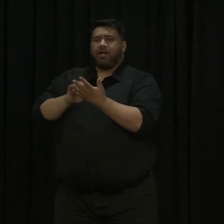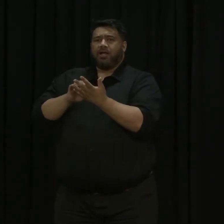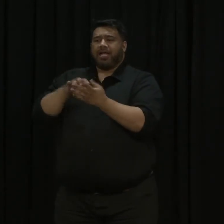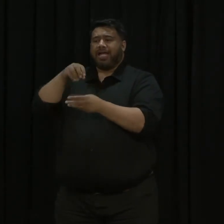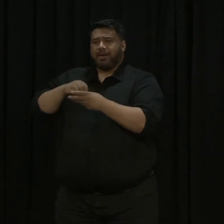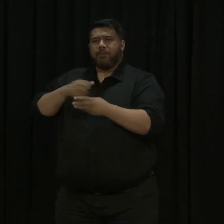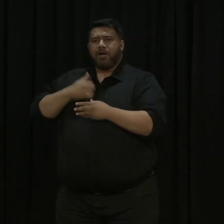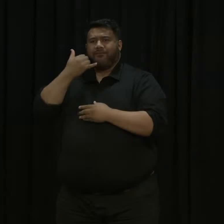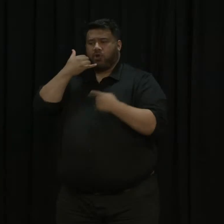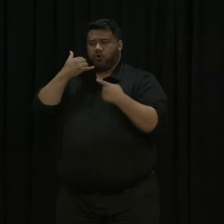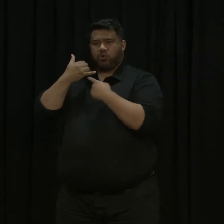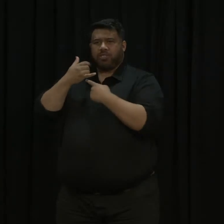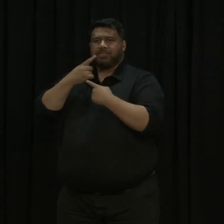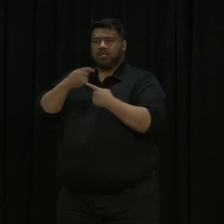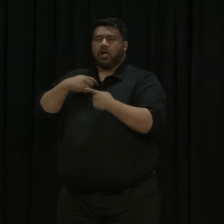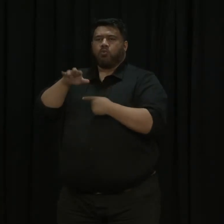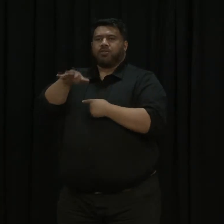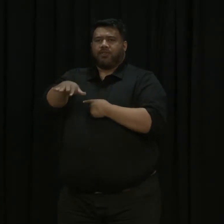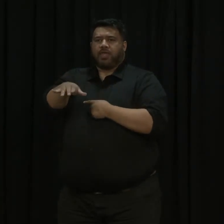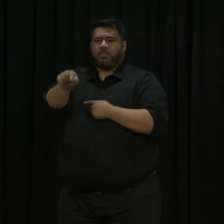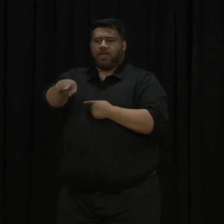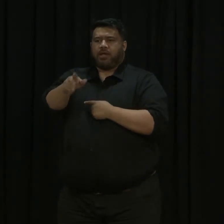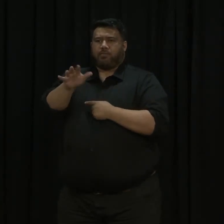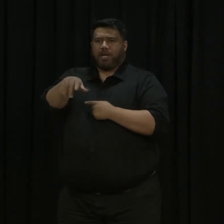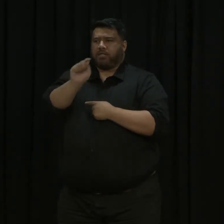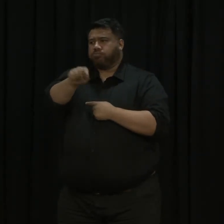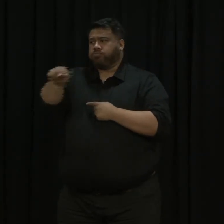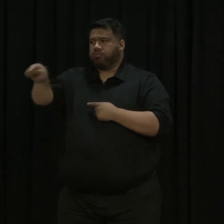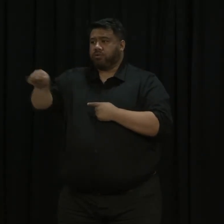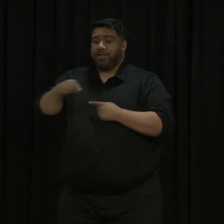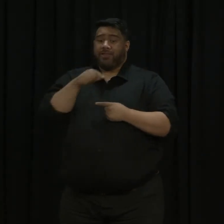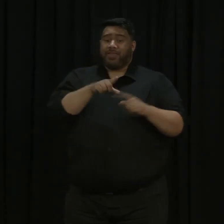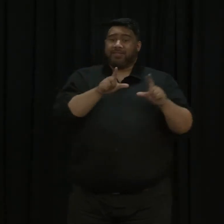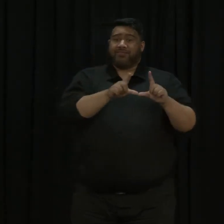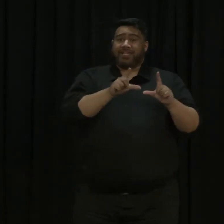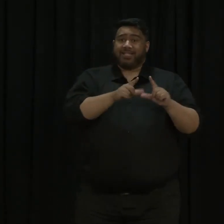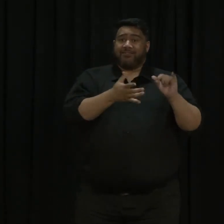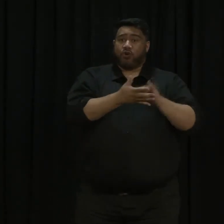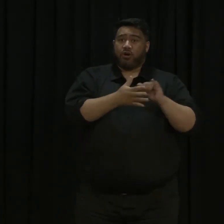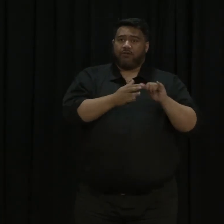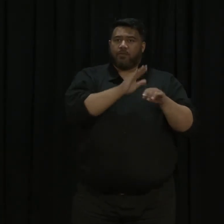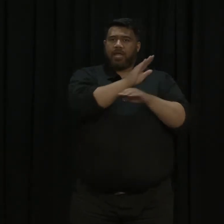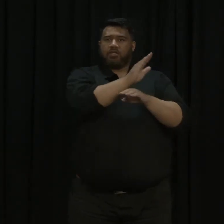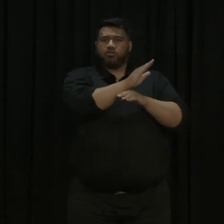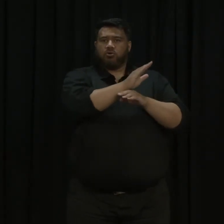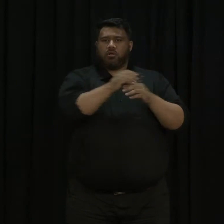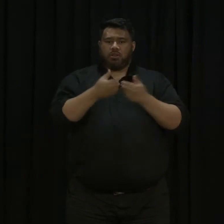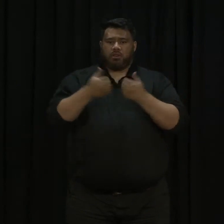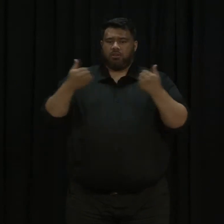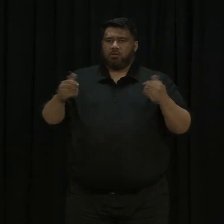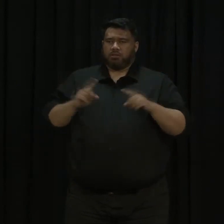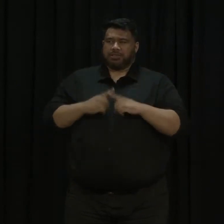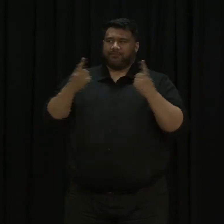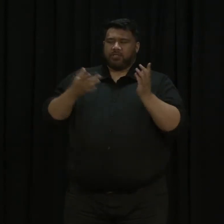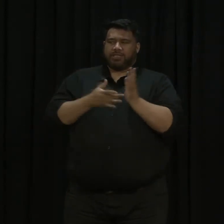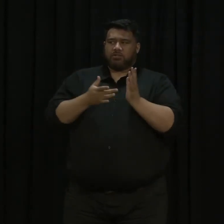different systems. QR code create a record on your phone it is your own personal record.